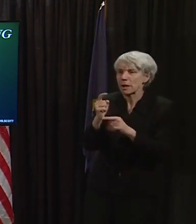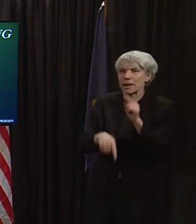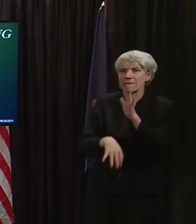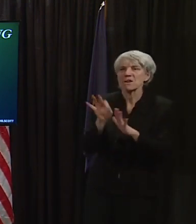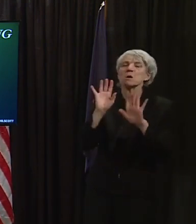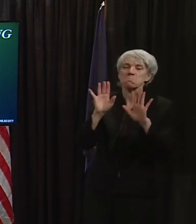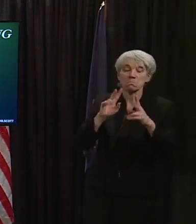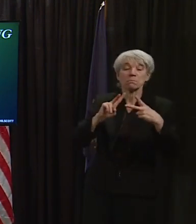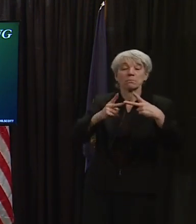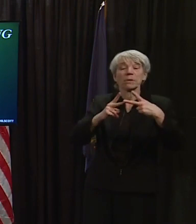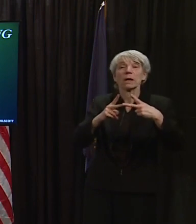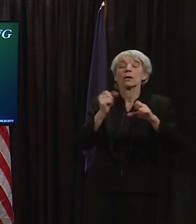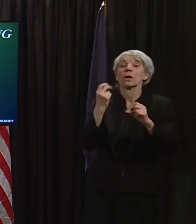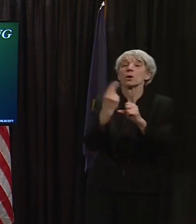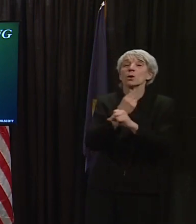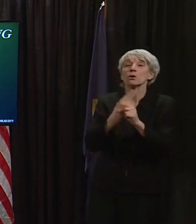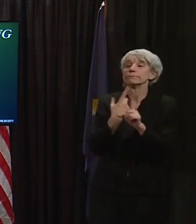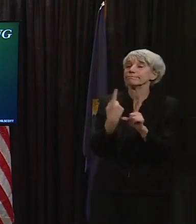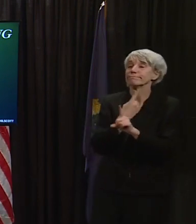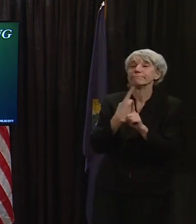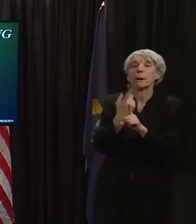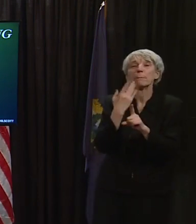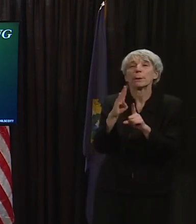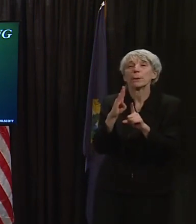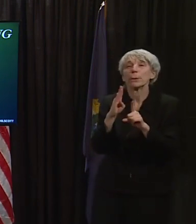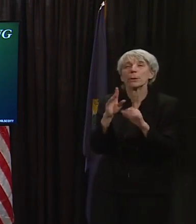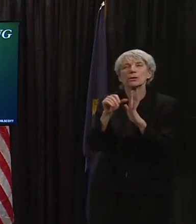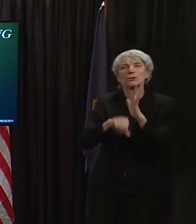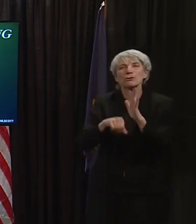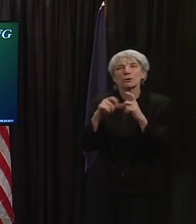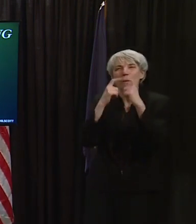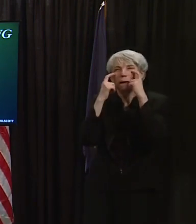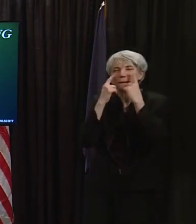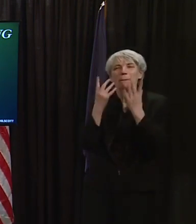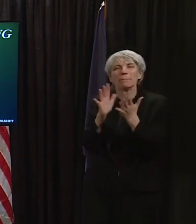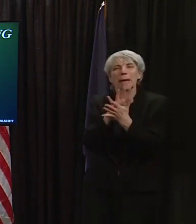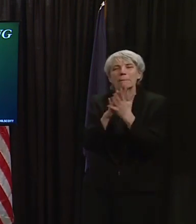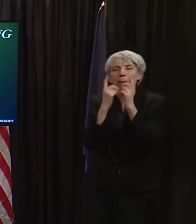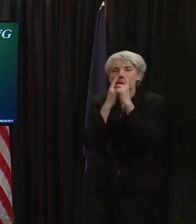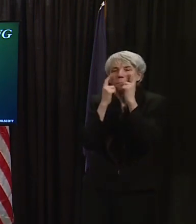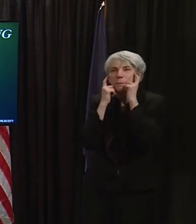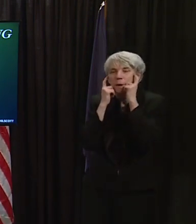layer a disposable surgical mask under a cloth mask to increase effectiveness.